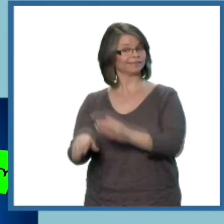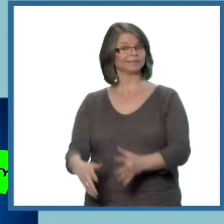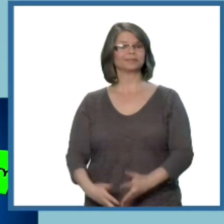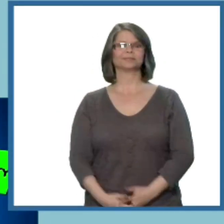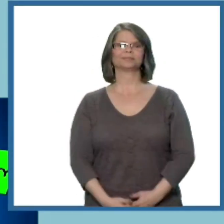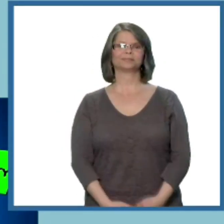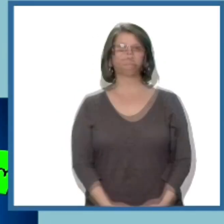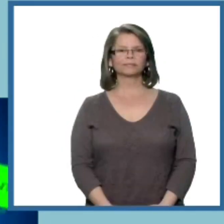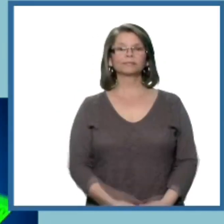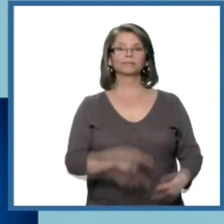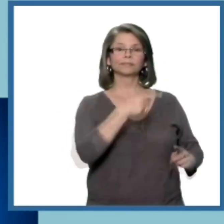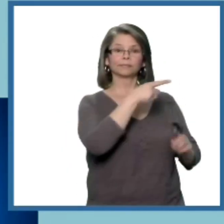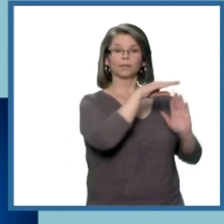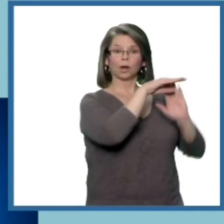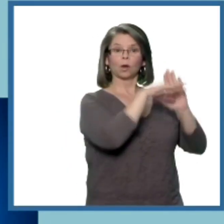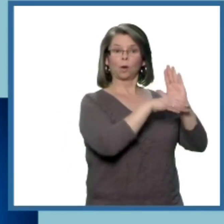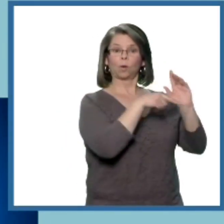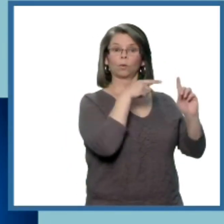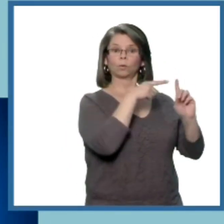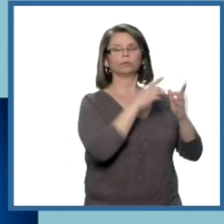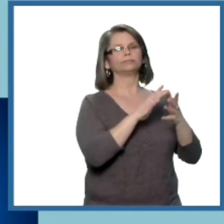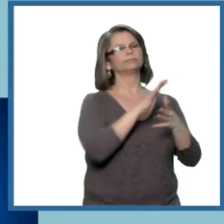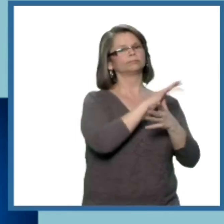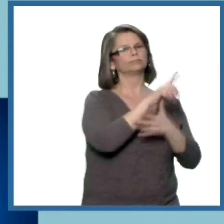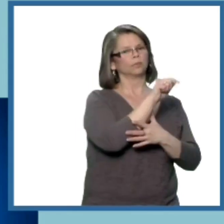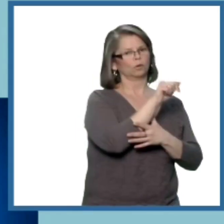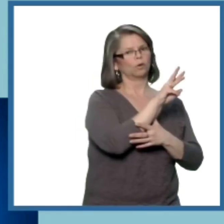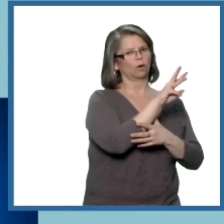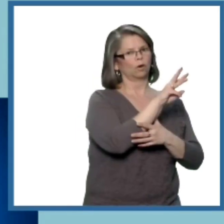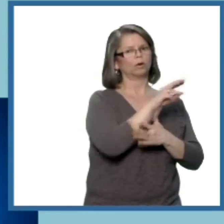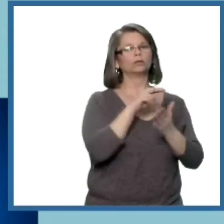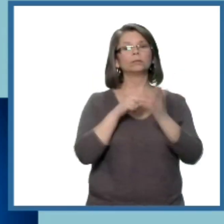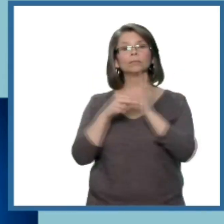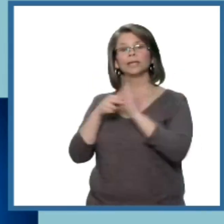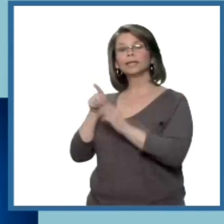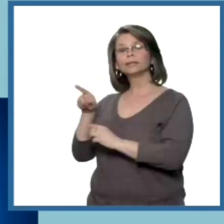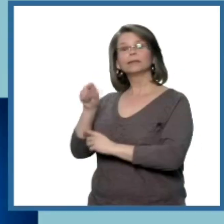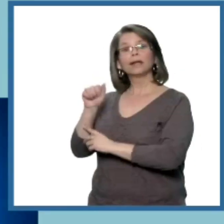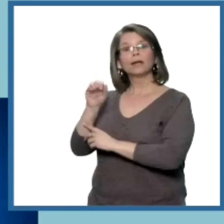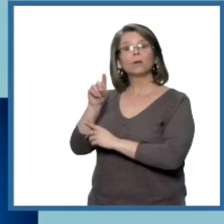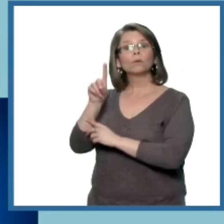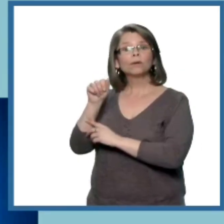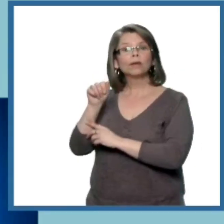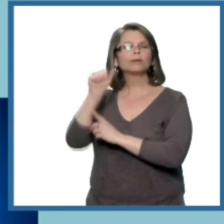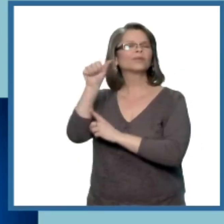The Code and the AODA work together in various ways to promote equality and accessibility.